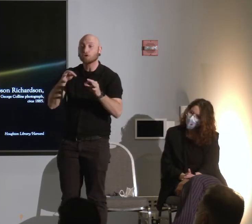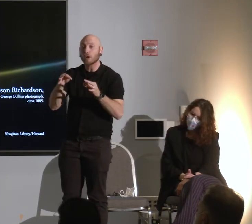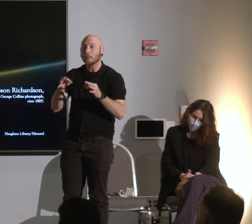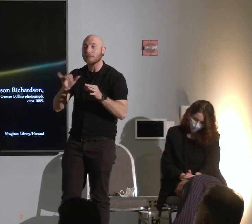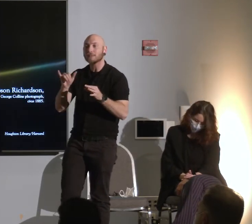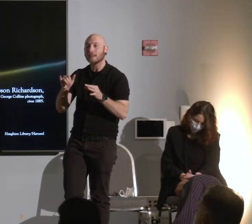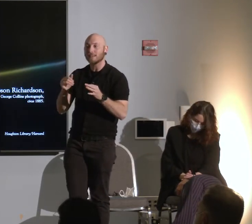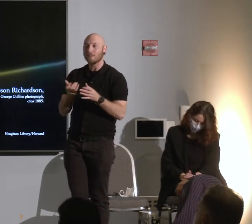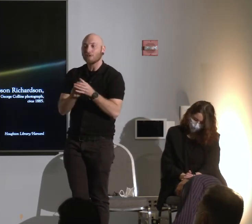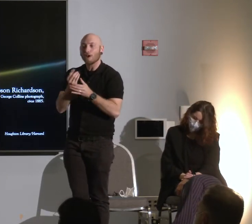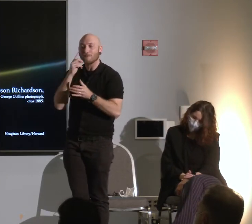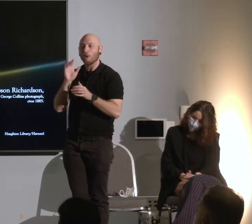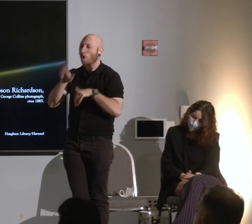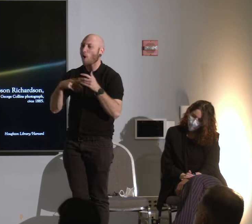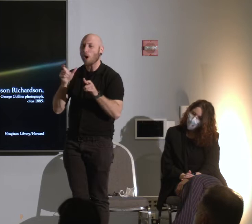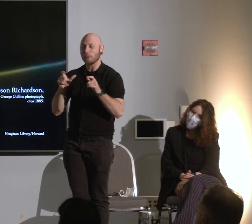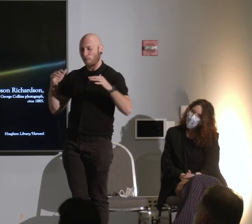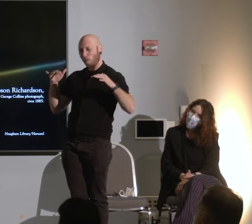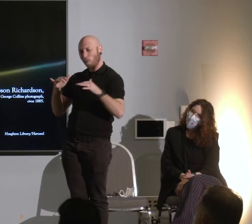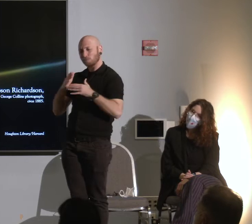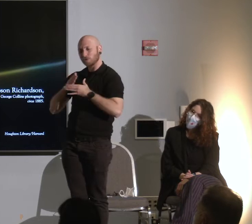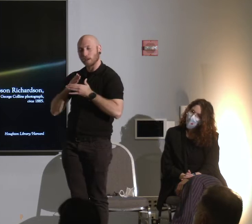garden, and he was really impressed.